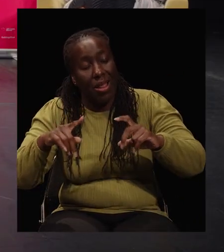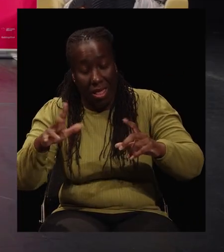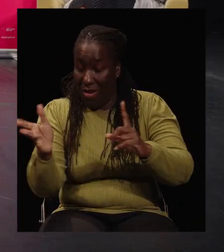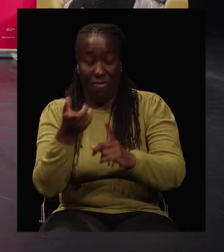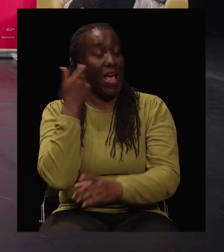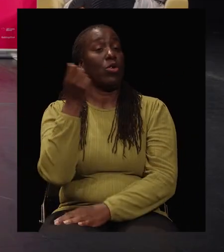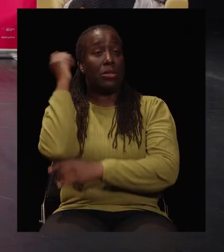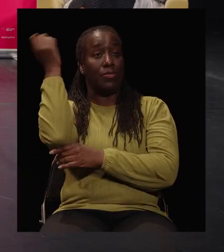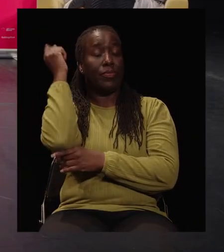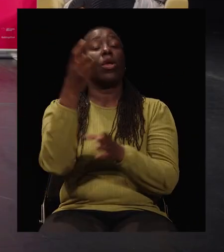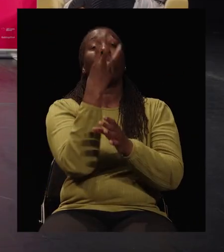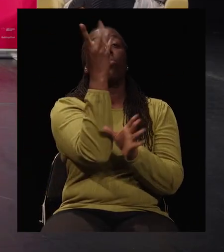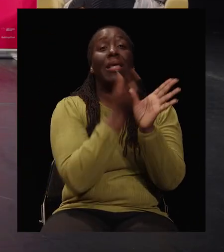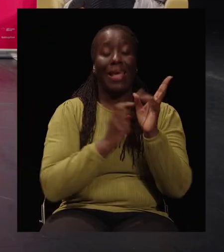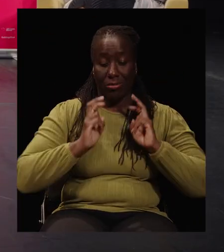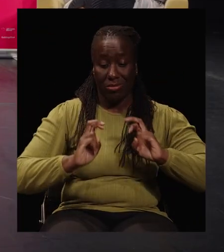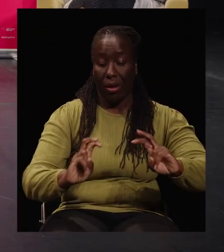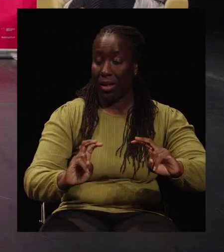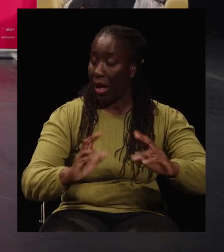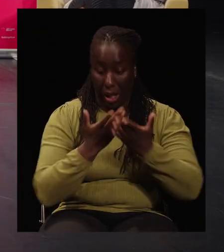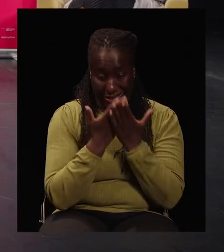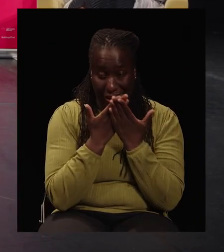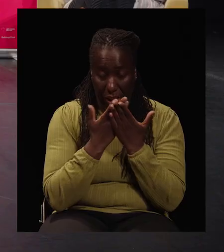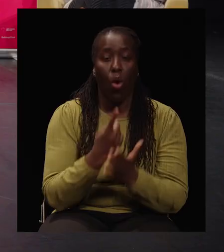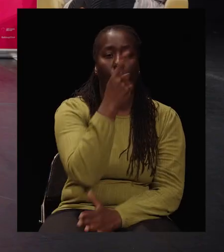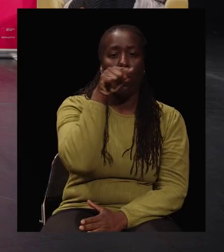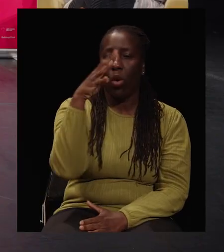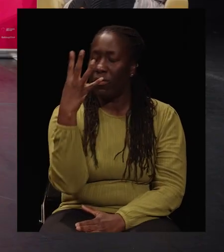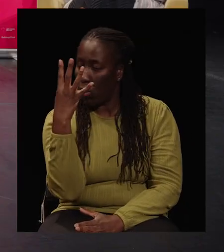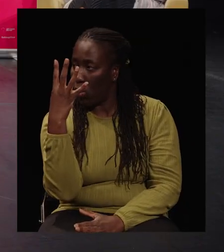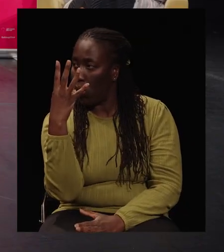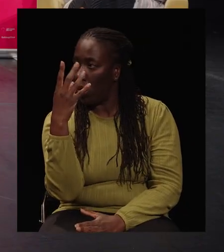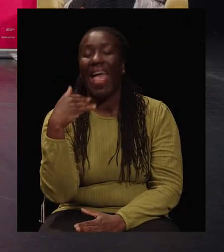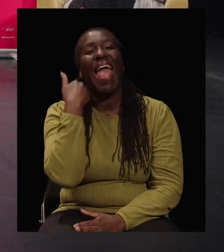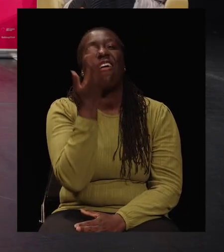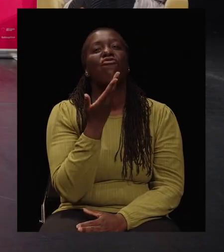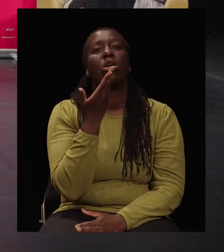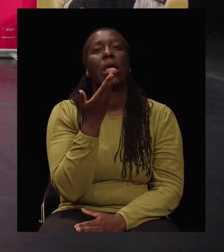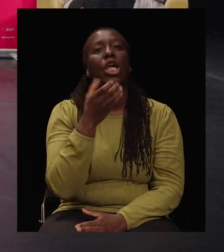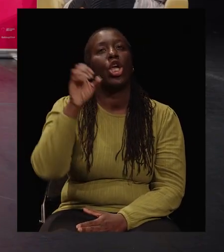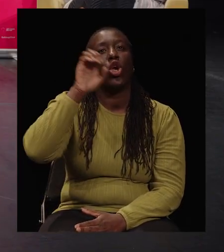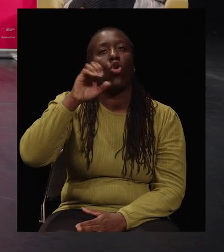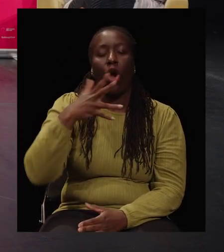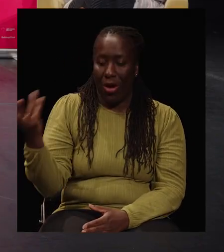Yeah, they did a three year study on this, and it was like 1.46, every euro invested, 46,